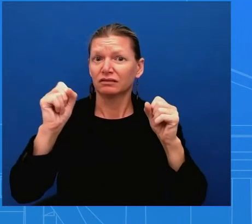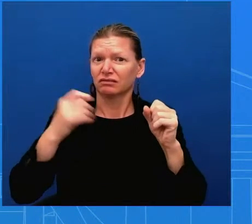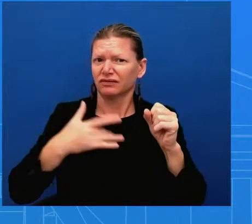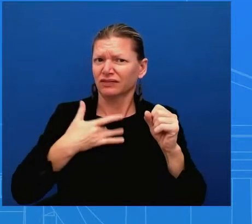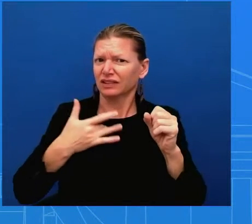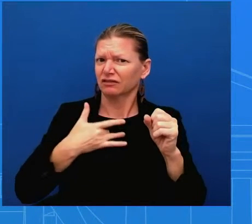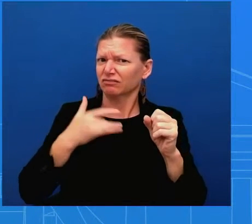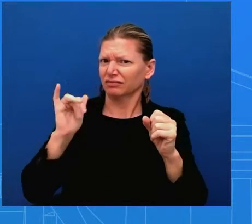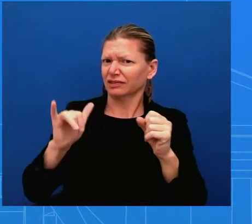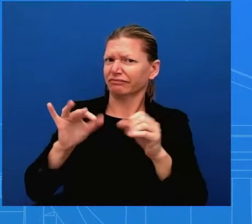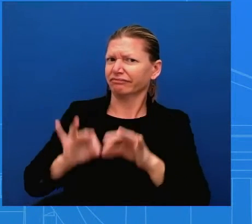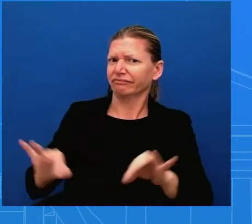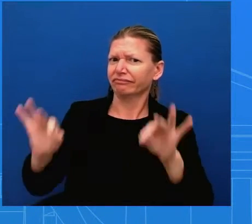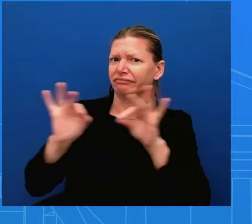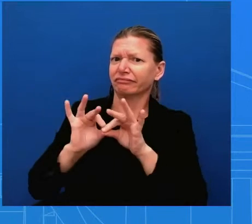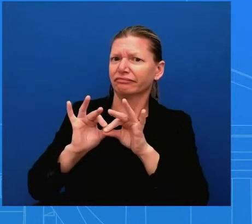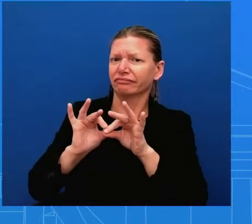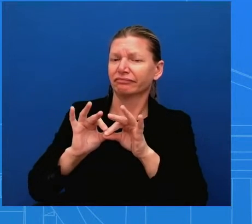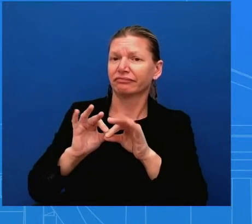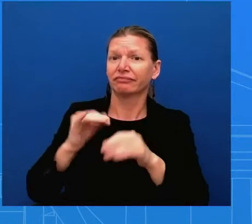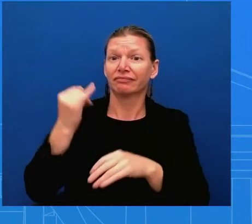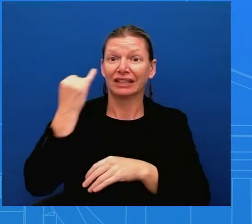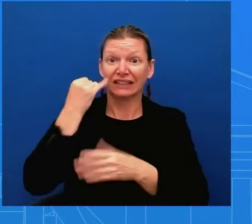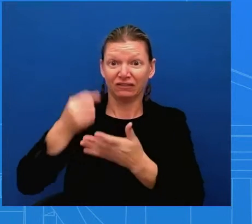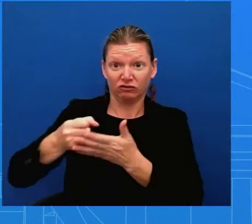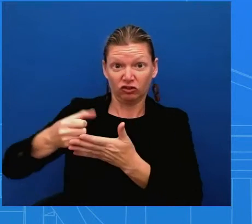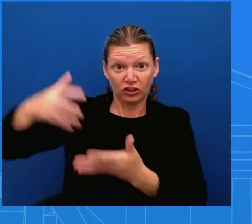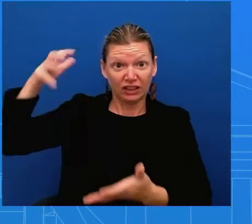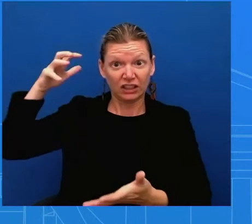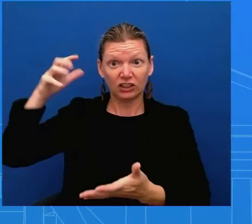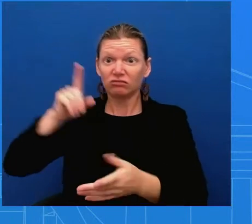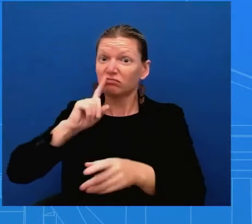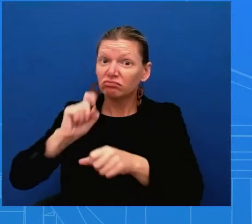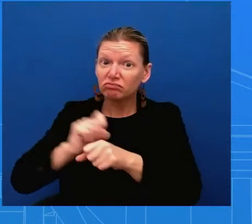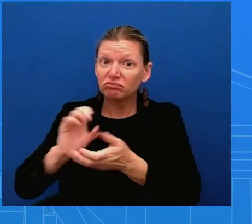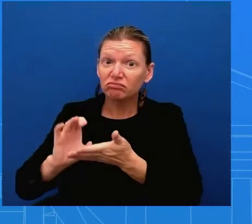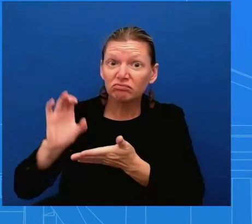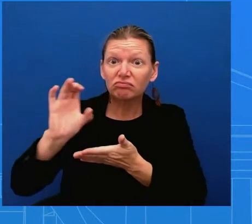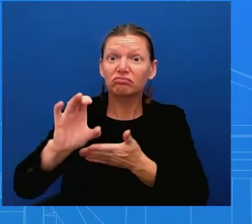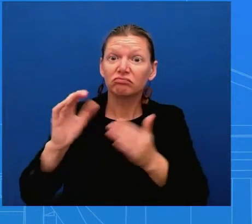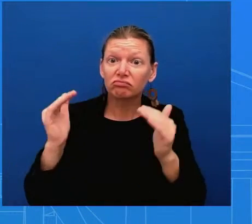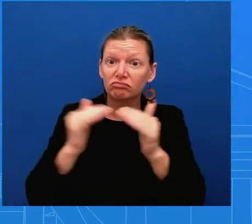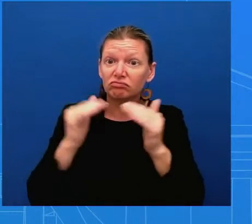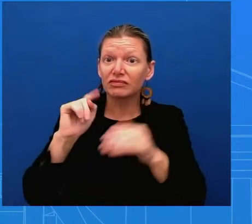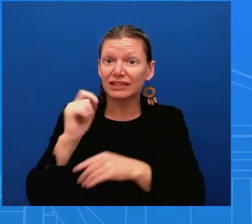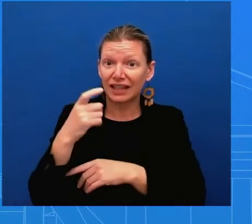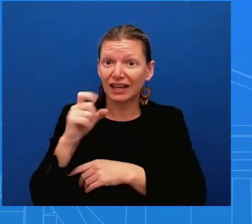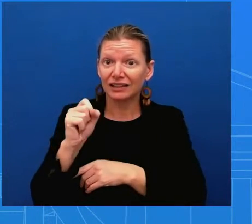and cut the deficit by $3 trillion. That is something the President has been very clear about since day one. The Press: One more, if I could,